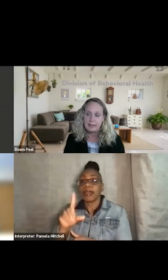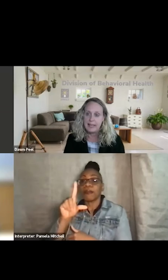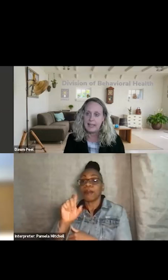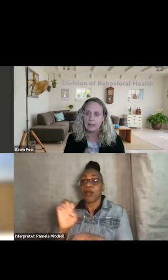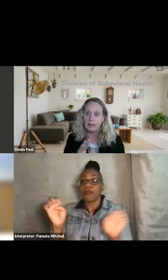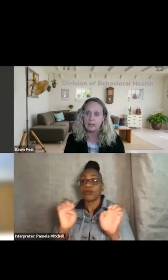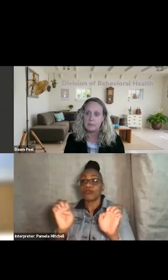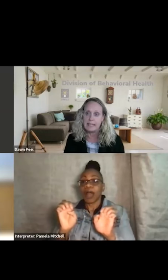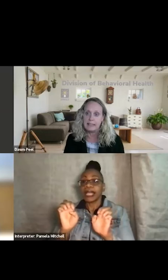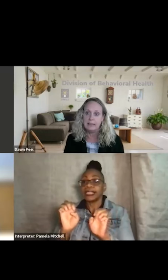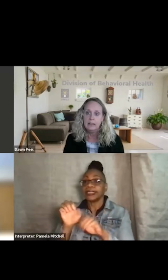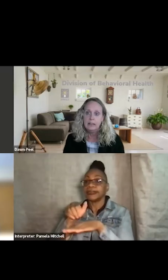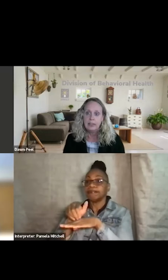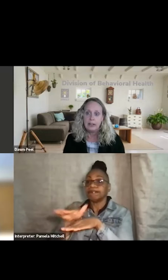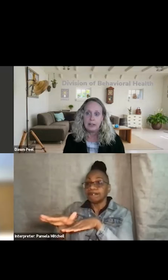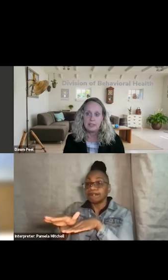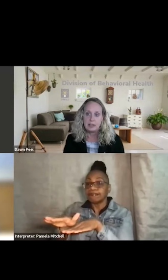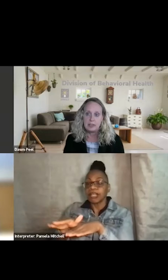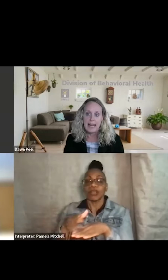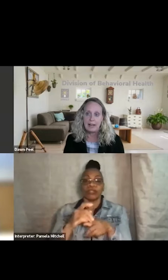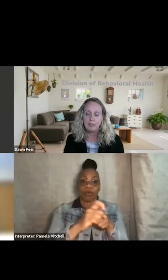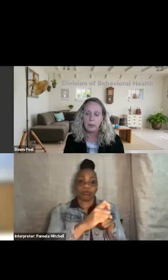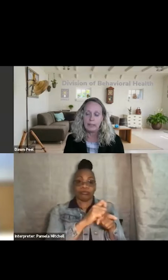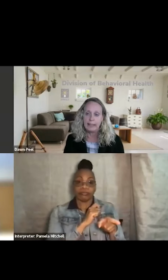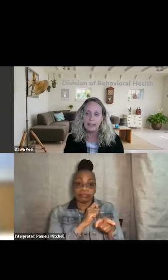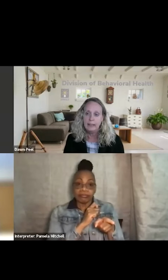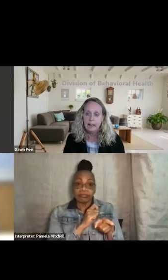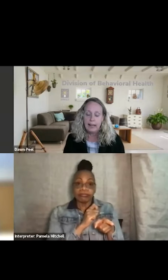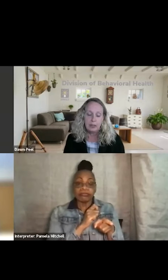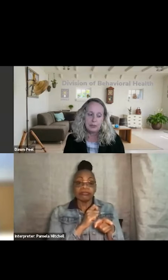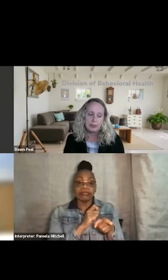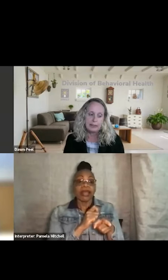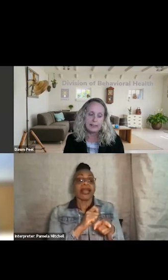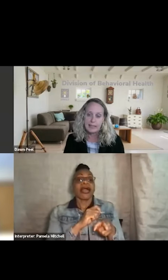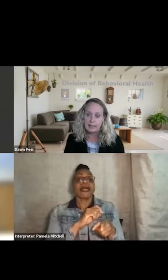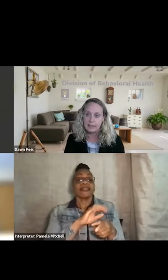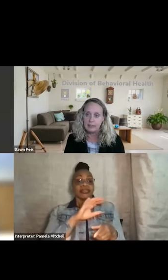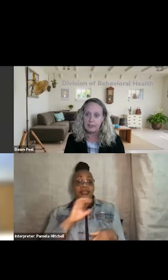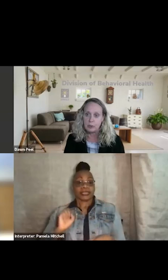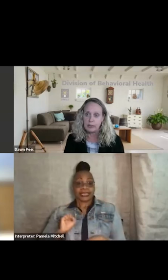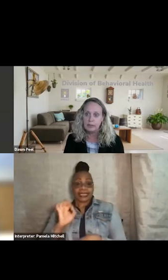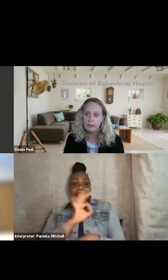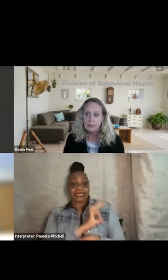So as I said, a call comes in. The call center staff quickly and thoroughly assess the individual.